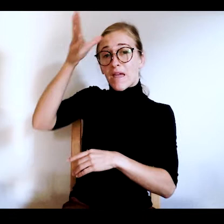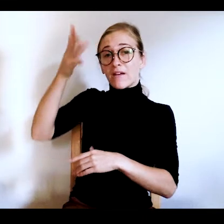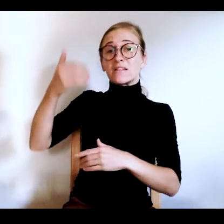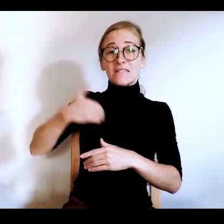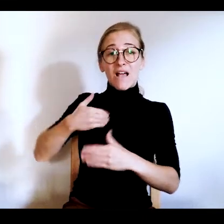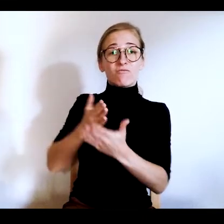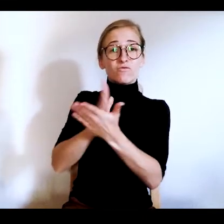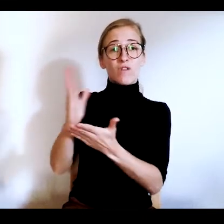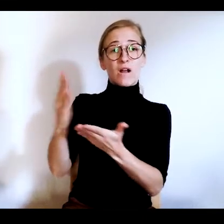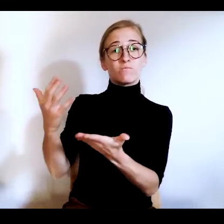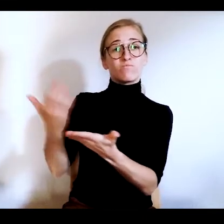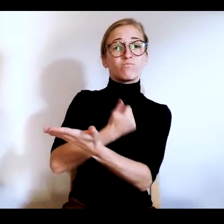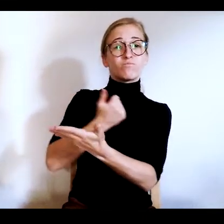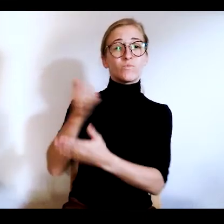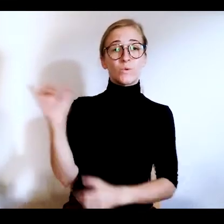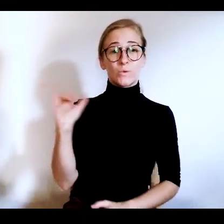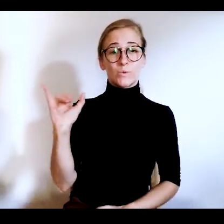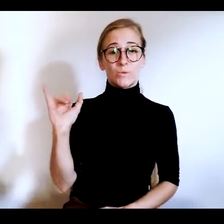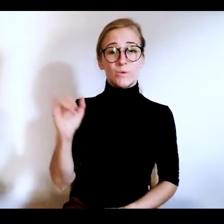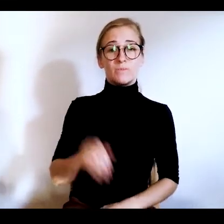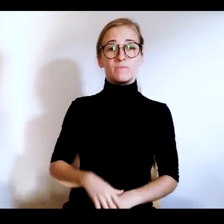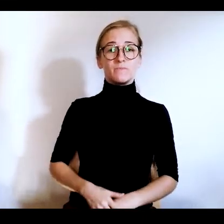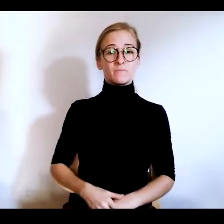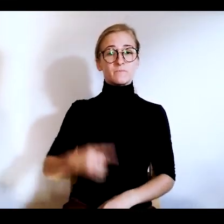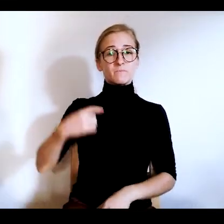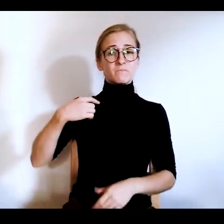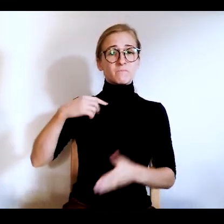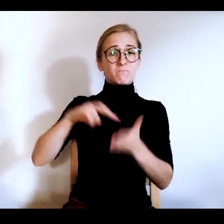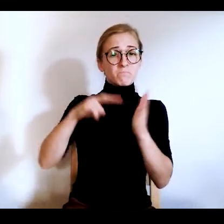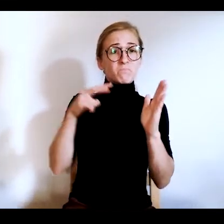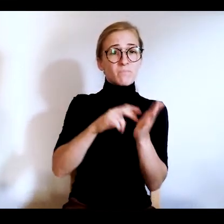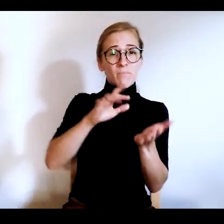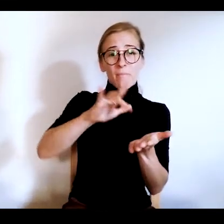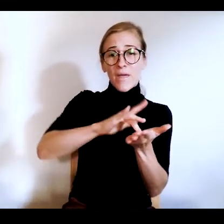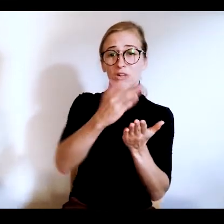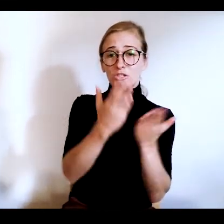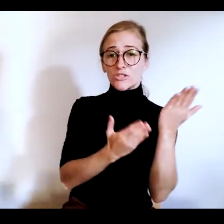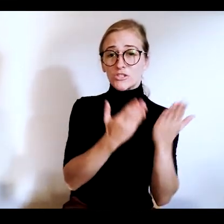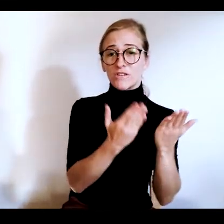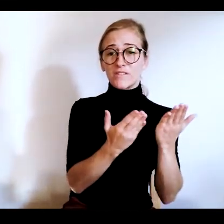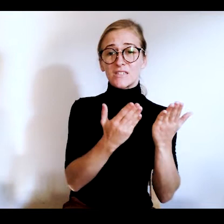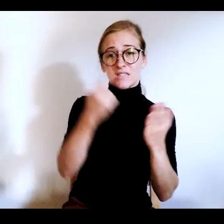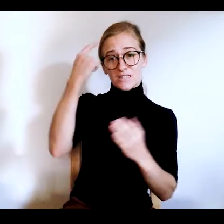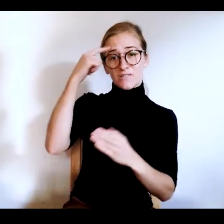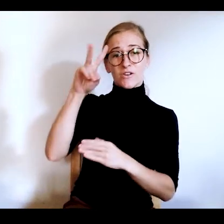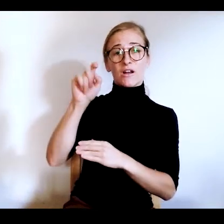We’re even talking about medical services at the veterans hospital to get started.